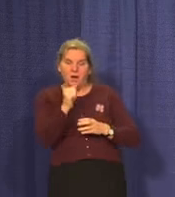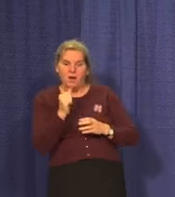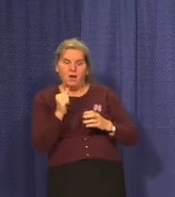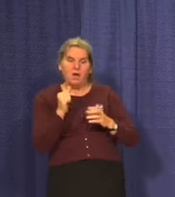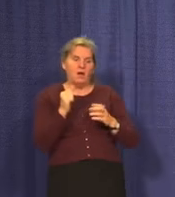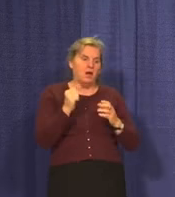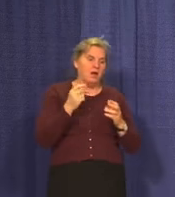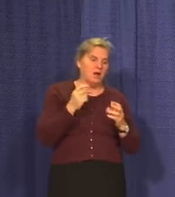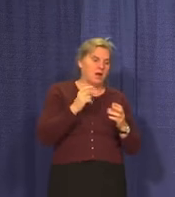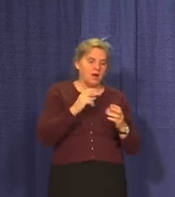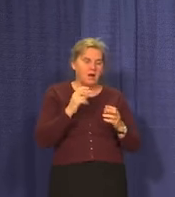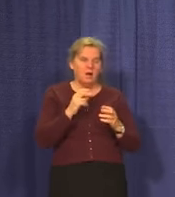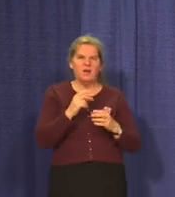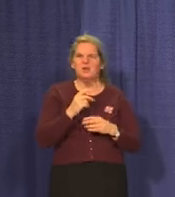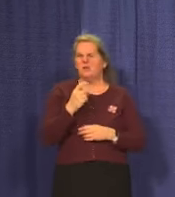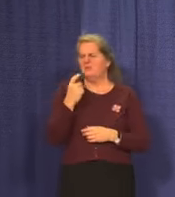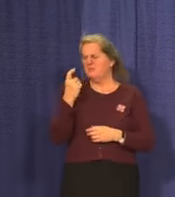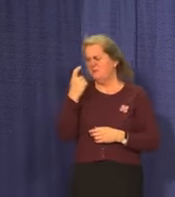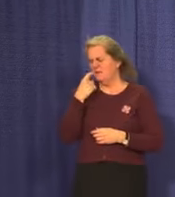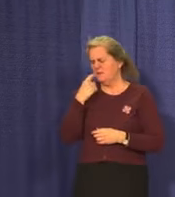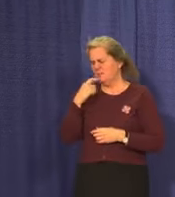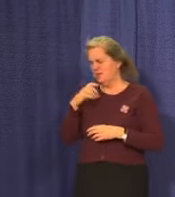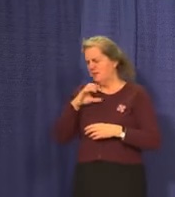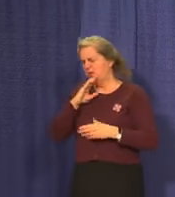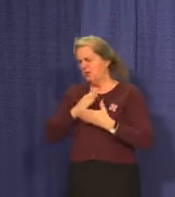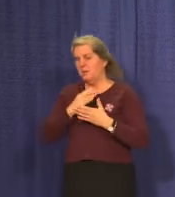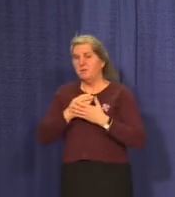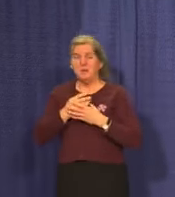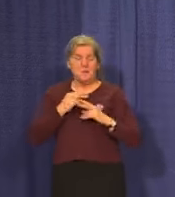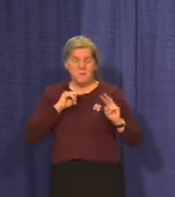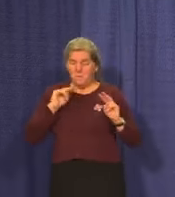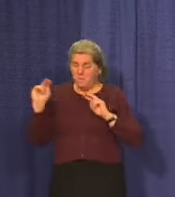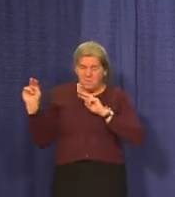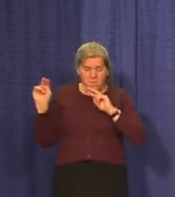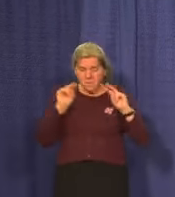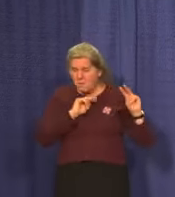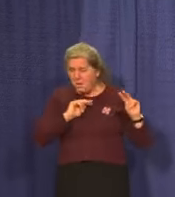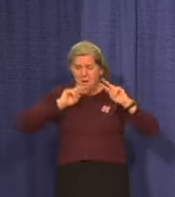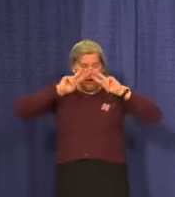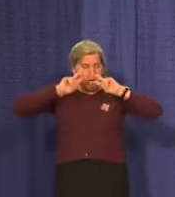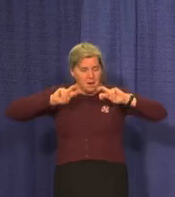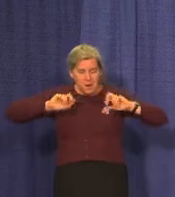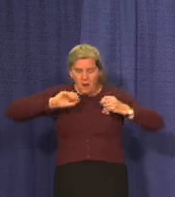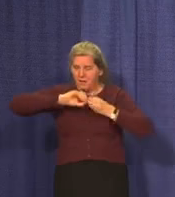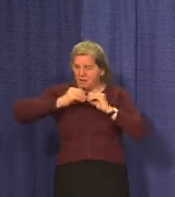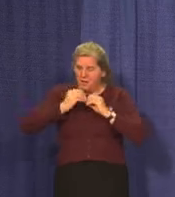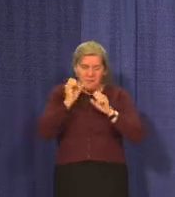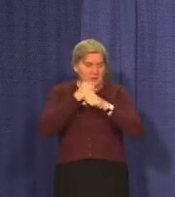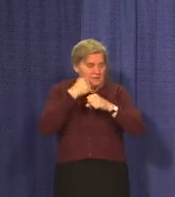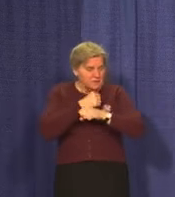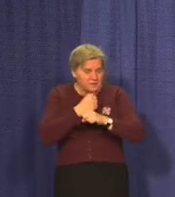I SAID ONLY THE OTHER DAY THAT MY TEAM AND I HAVE BEEN DAILY WATCHING THE TALLY, ANALYSING THE NUMBERS AND DATA AND